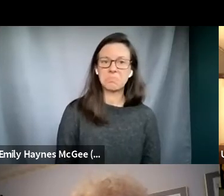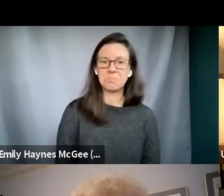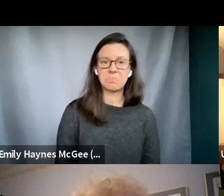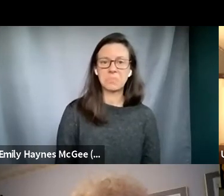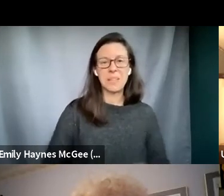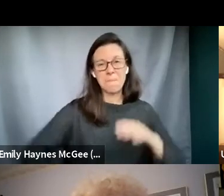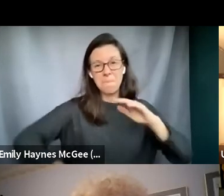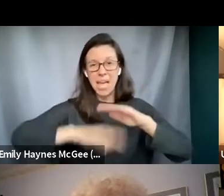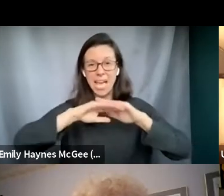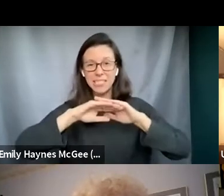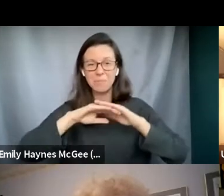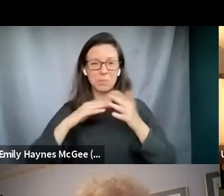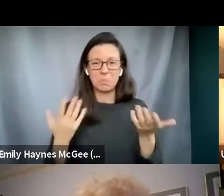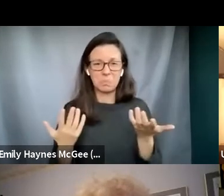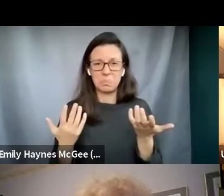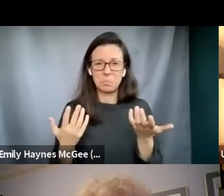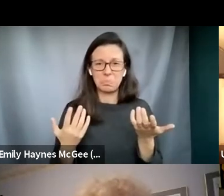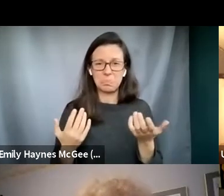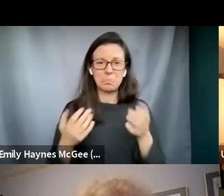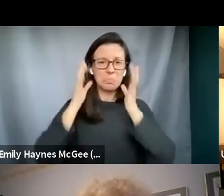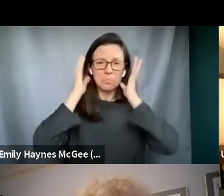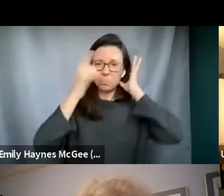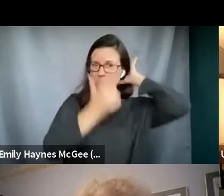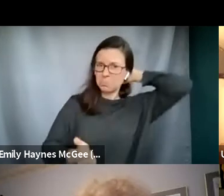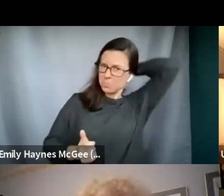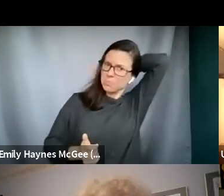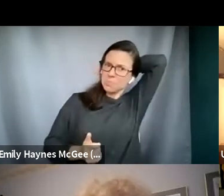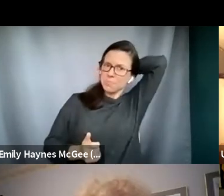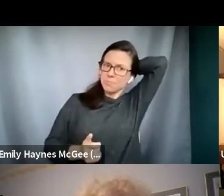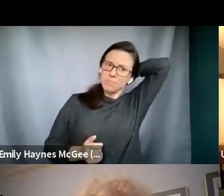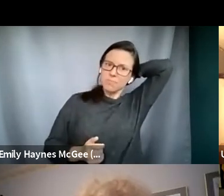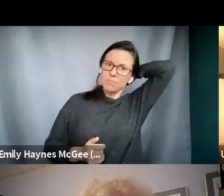No. Yeah. It is up to you all.